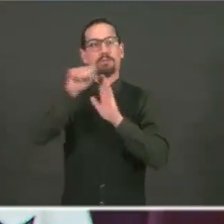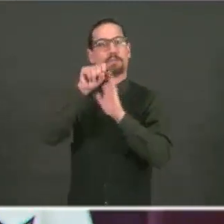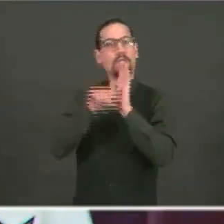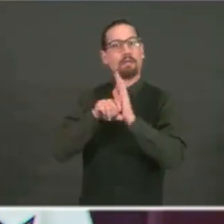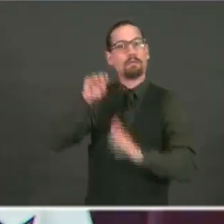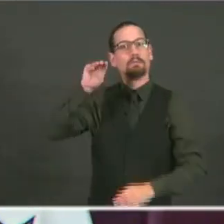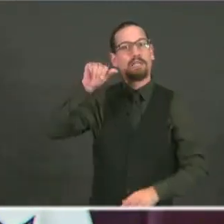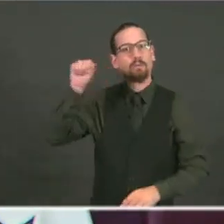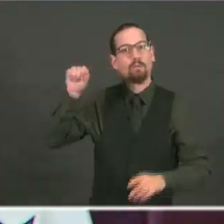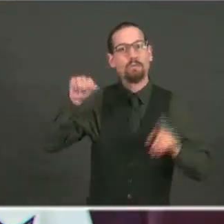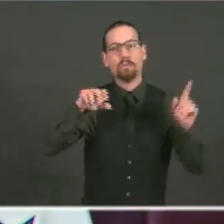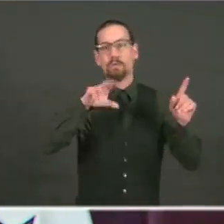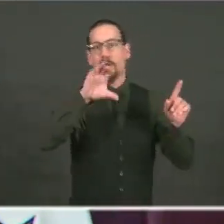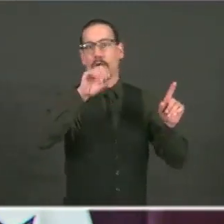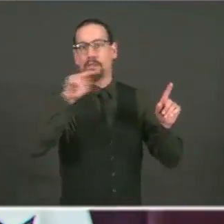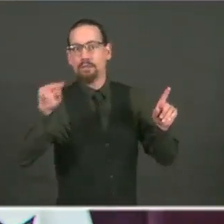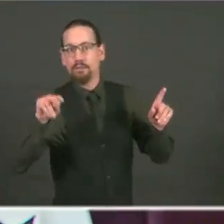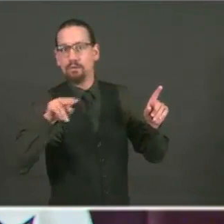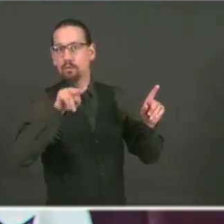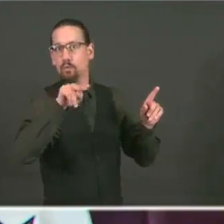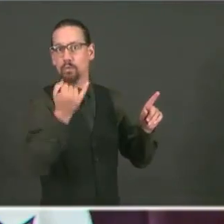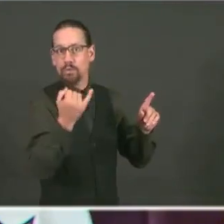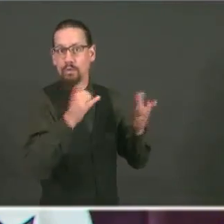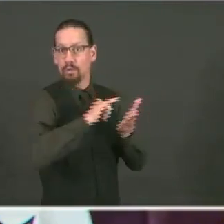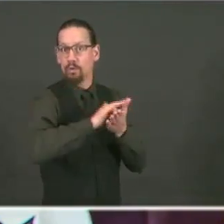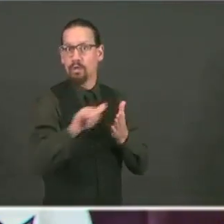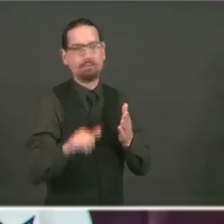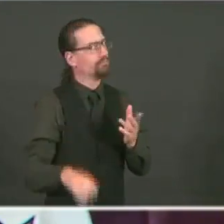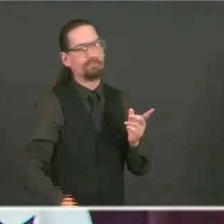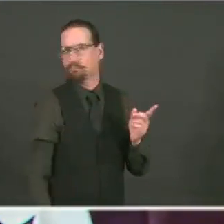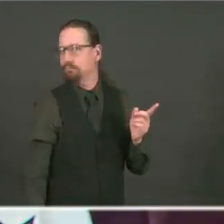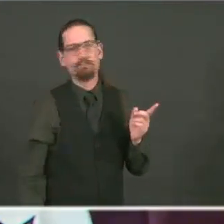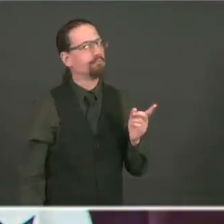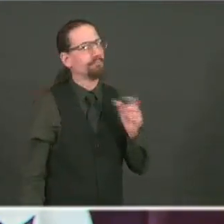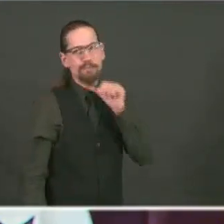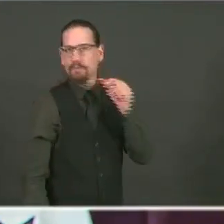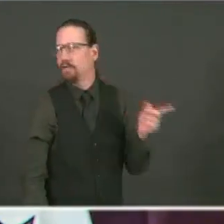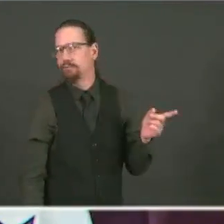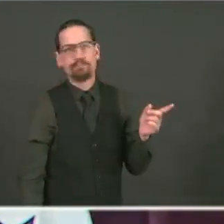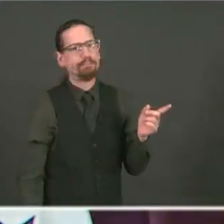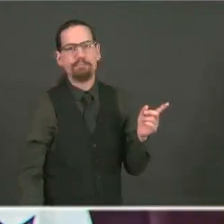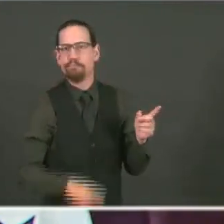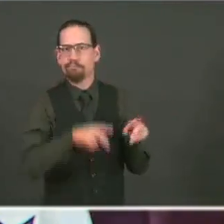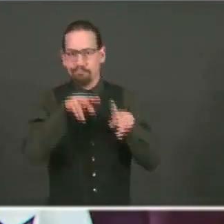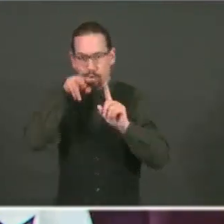BUSINESS IN RHODE ISLAND. I HAVE HEARD FROM BUSINESS OWNERS THROUGHOUT THE STATE